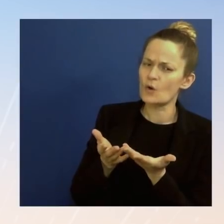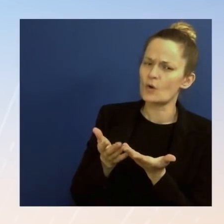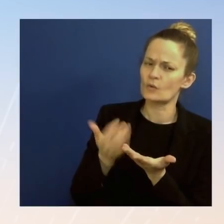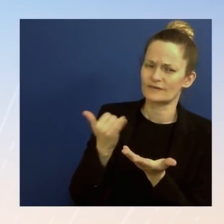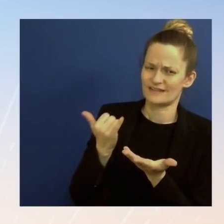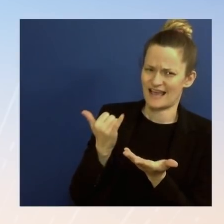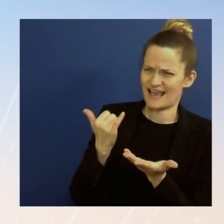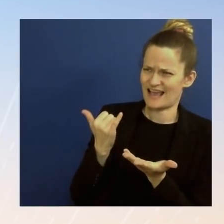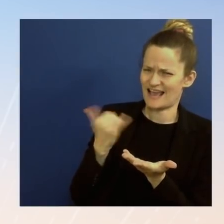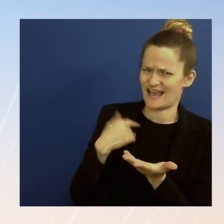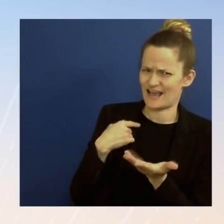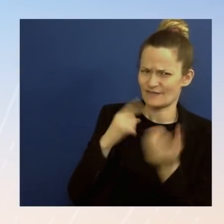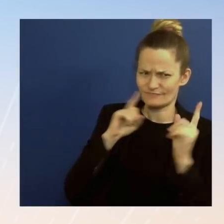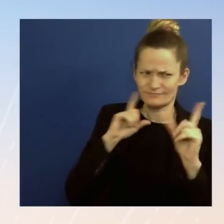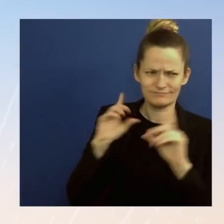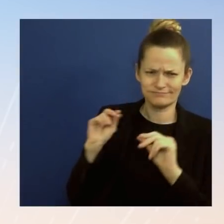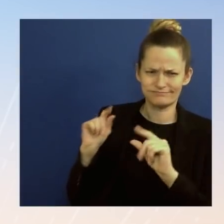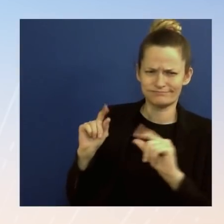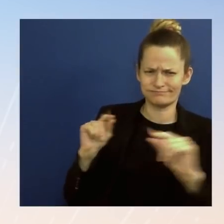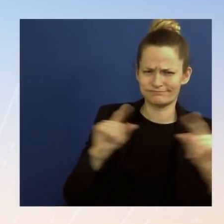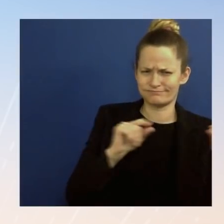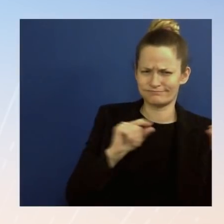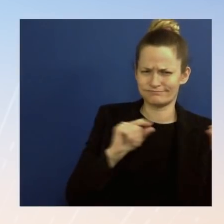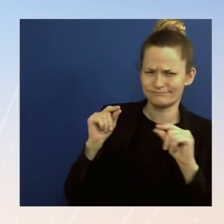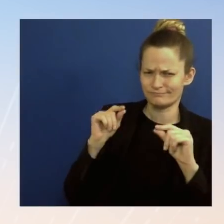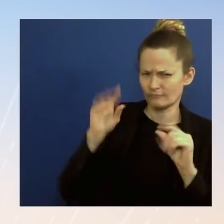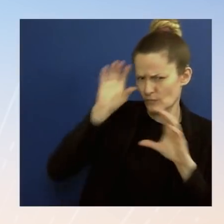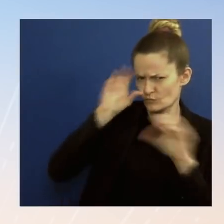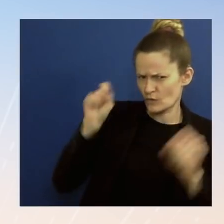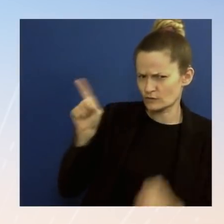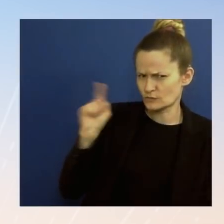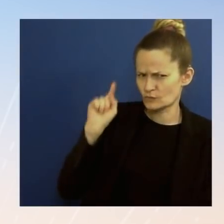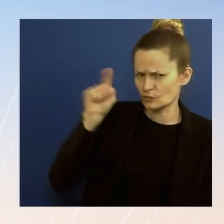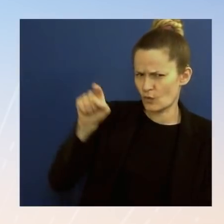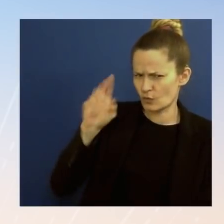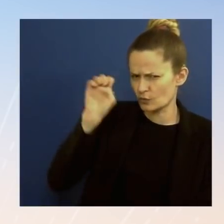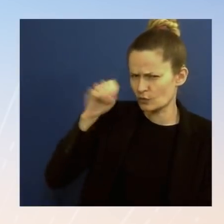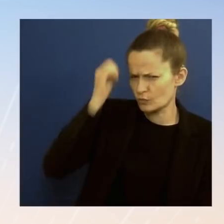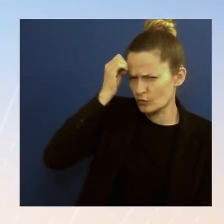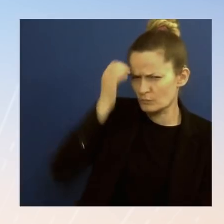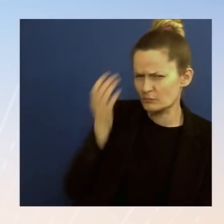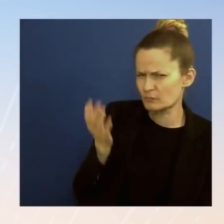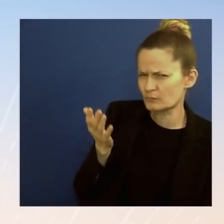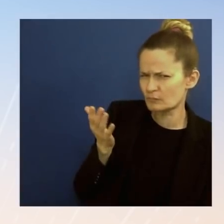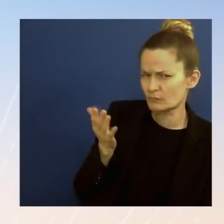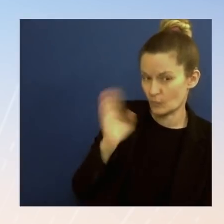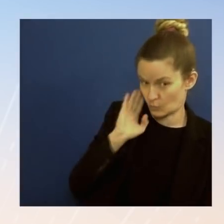and really what the point would be of going to Europe? Ms. Psaki: Sure. Well, we are, of course,